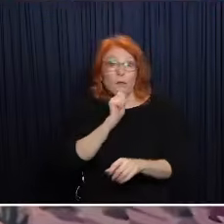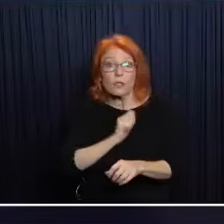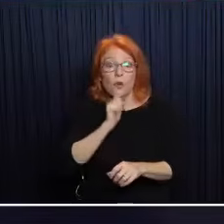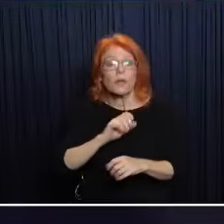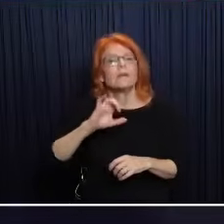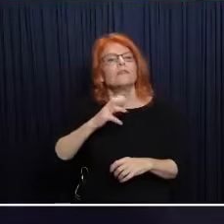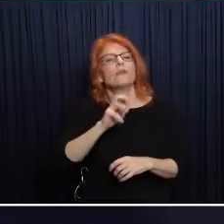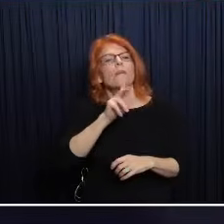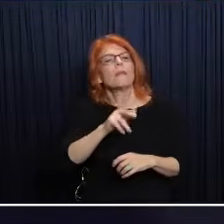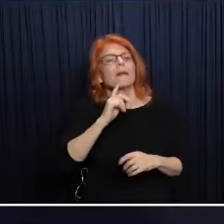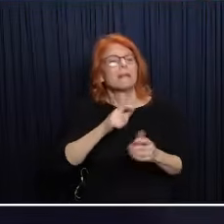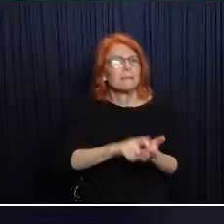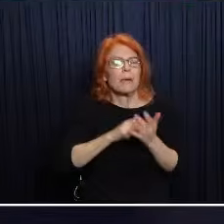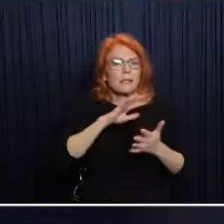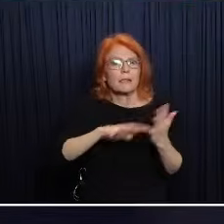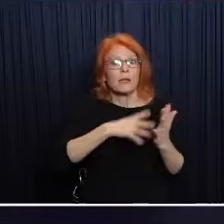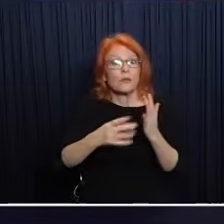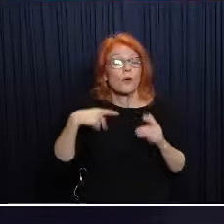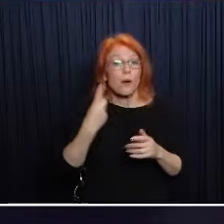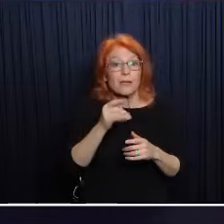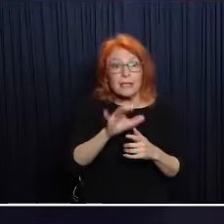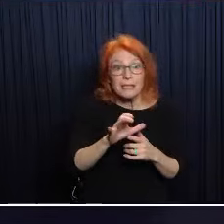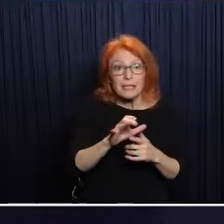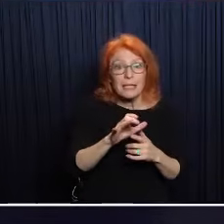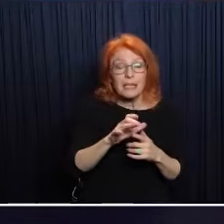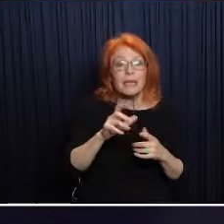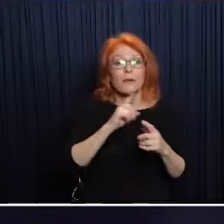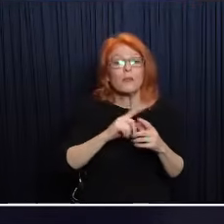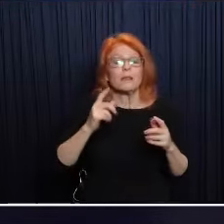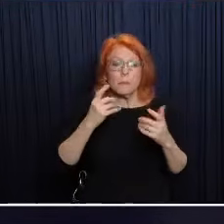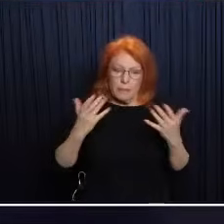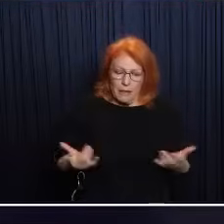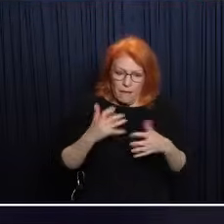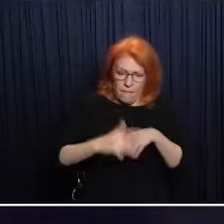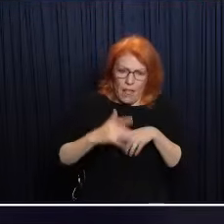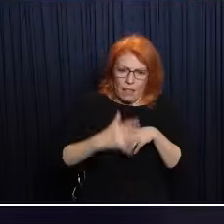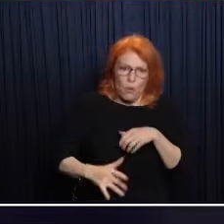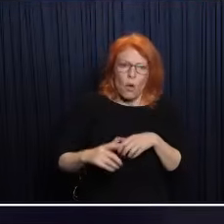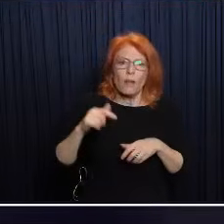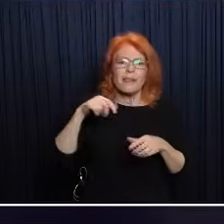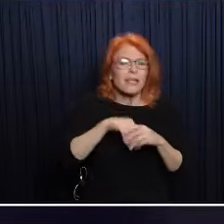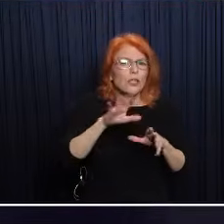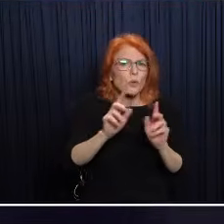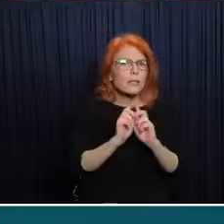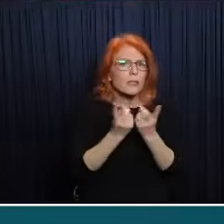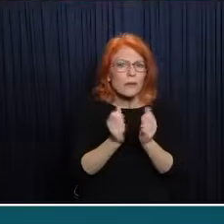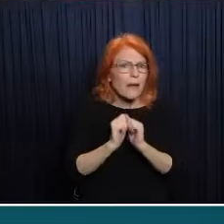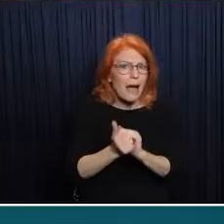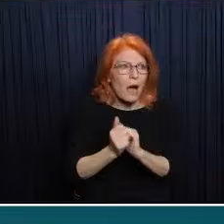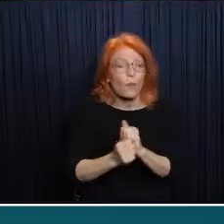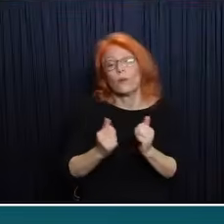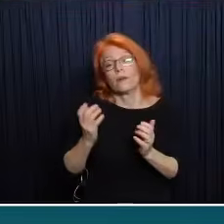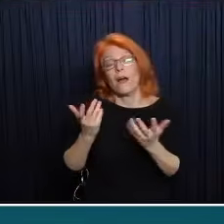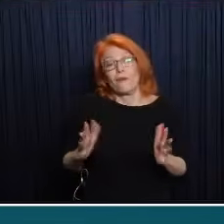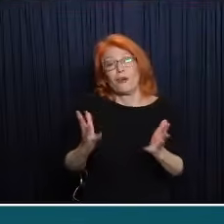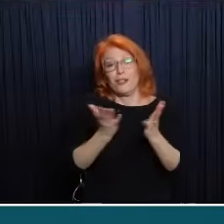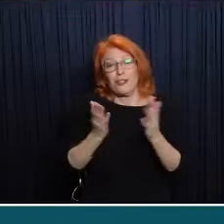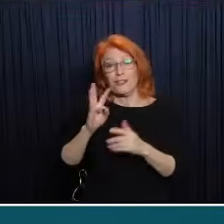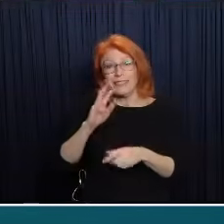UNDERSTANDING THE GLOBAL ECONOMY, NATIONAL ECONOMY. MR. CHAPLIK, HOW WILL YOU